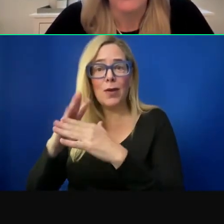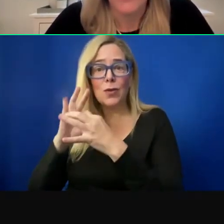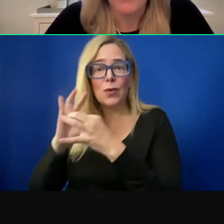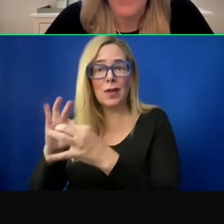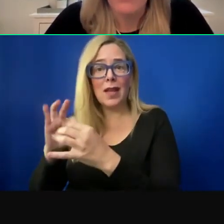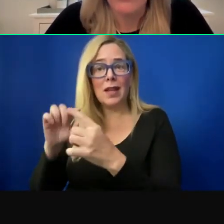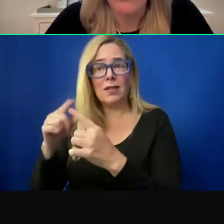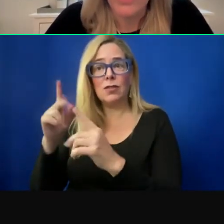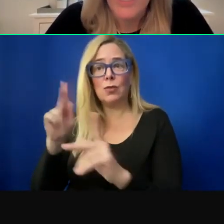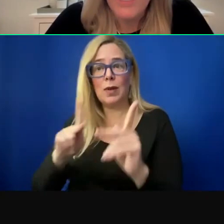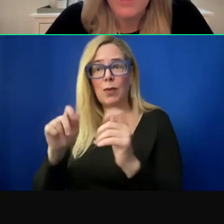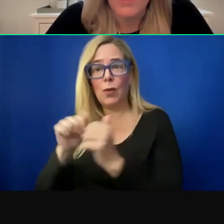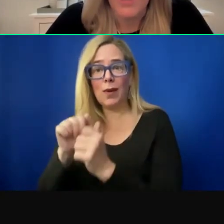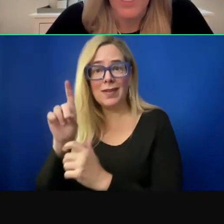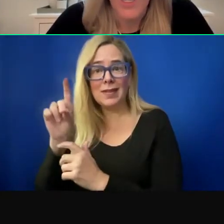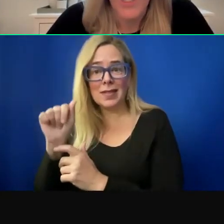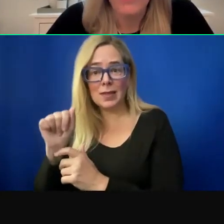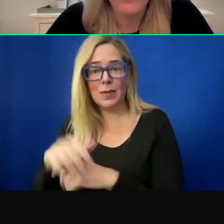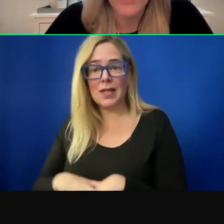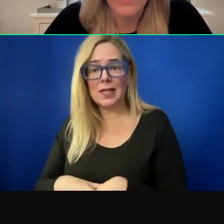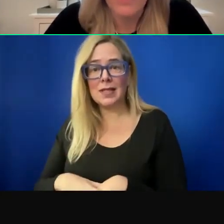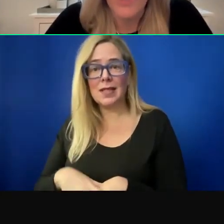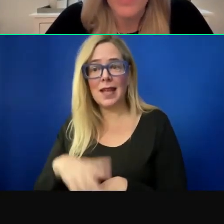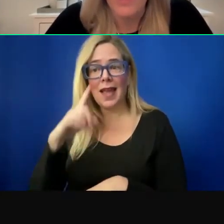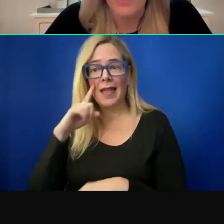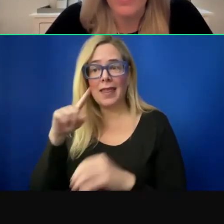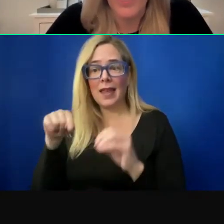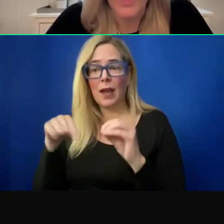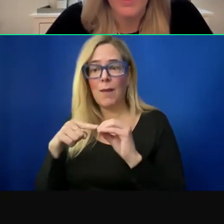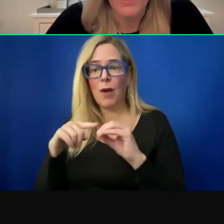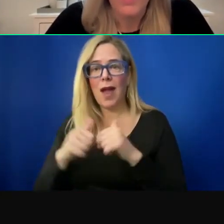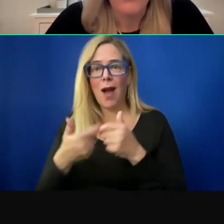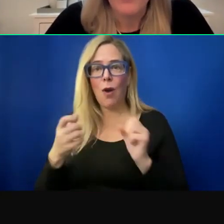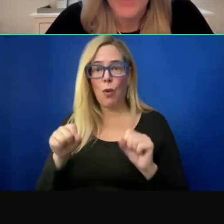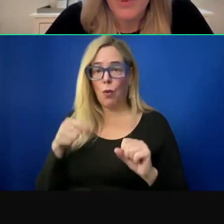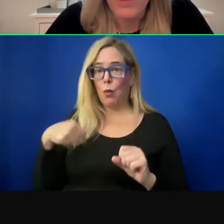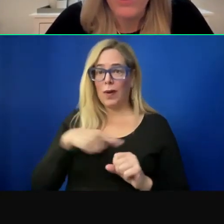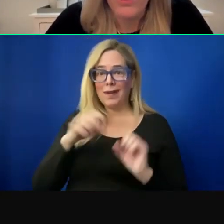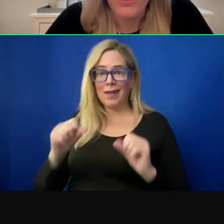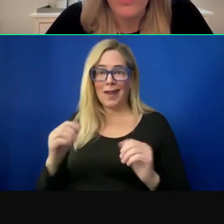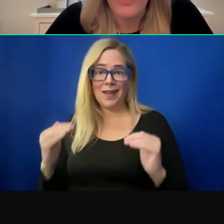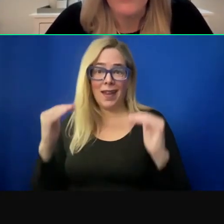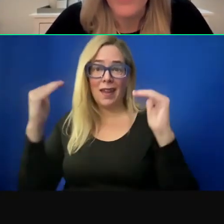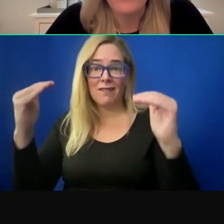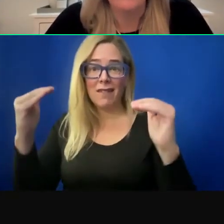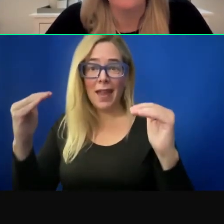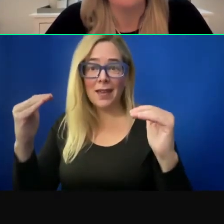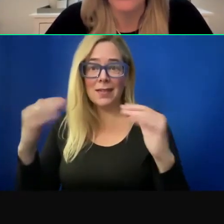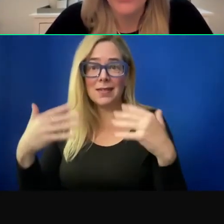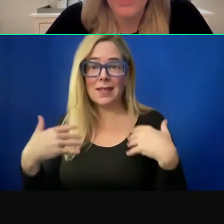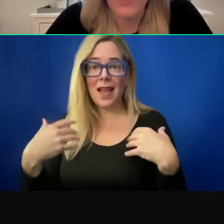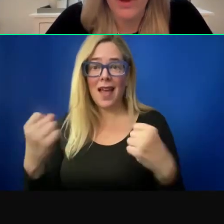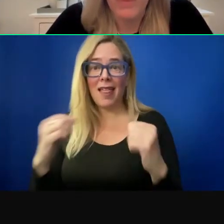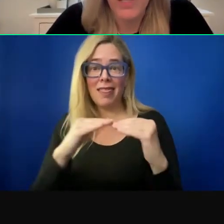And think about holistically how we can advance health equity for people who face multiple forms